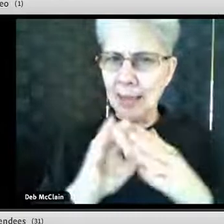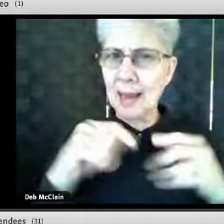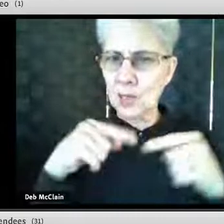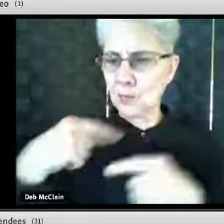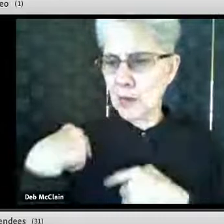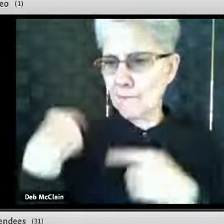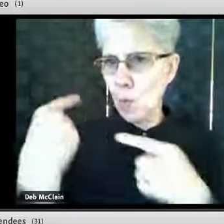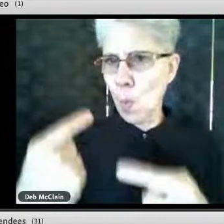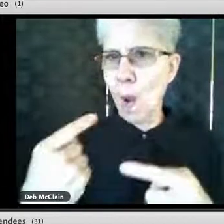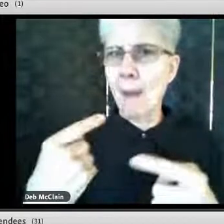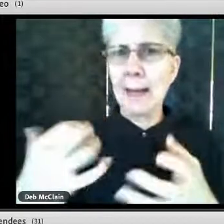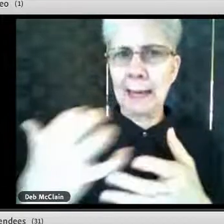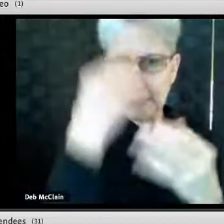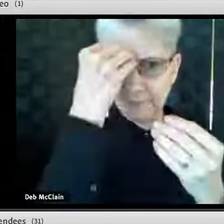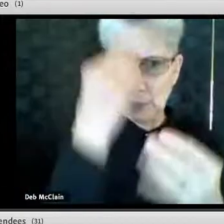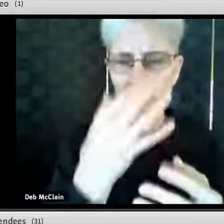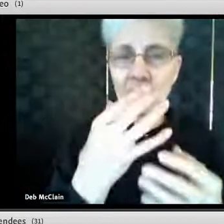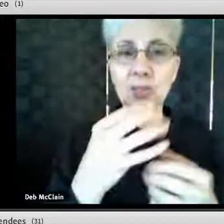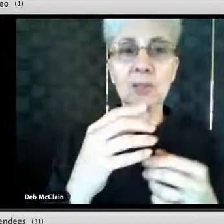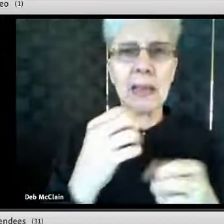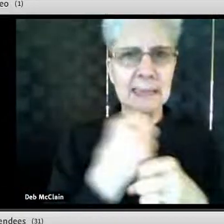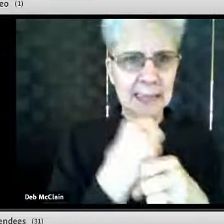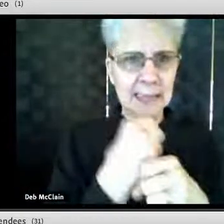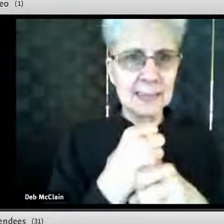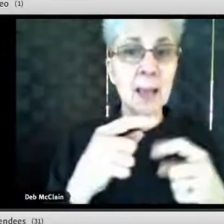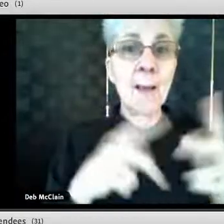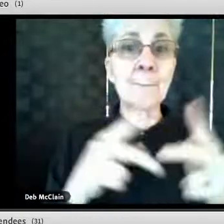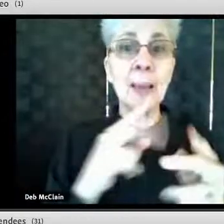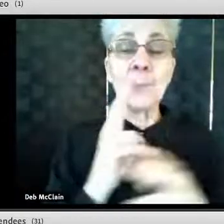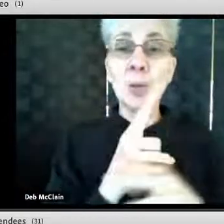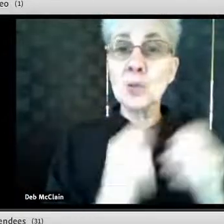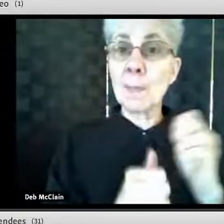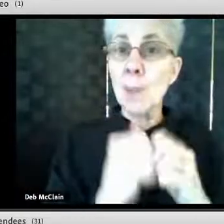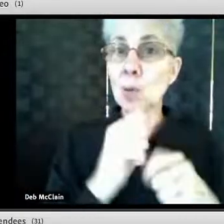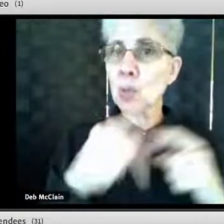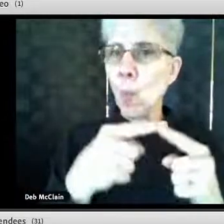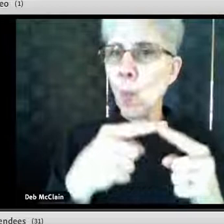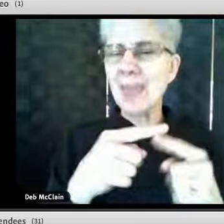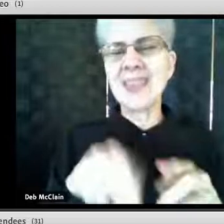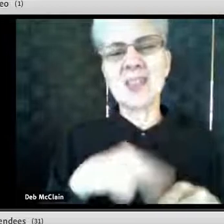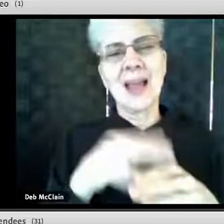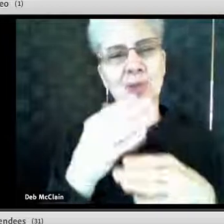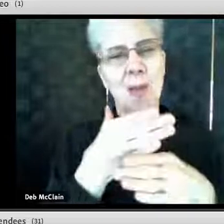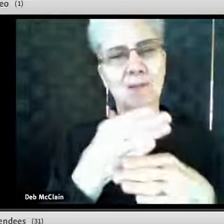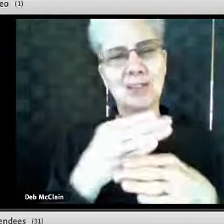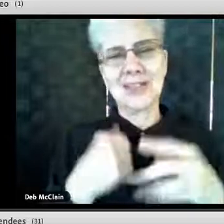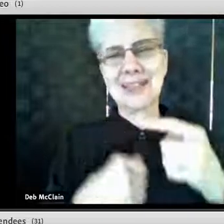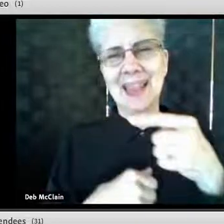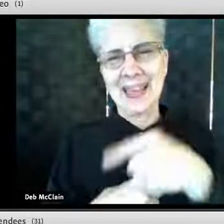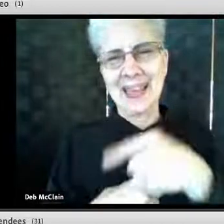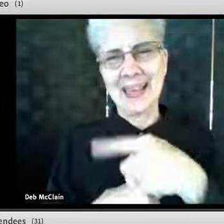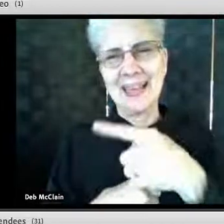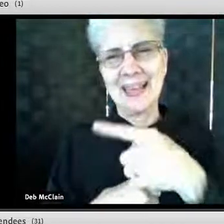as you've done this for a while, and you start to collect your stuff. When are people most engaged? Again, these are national averages,